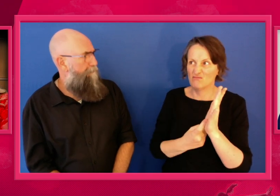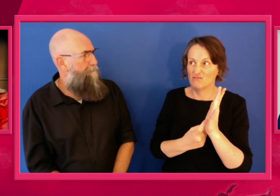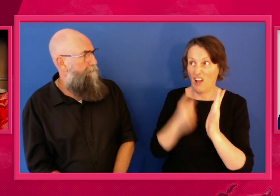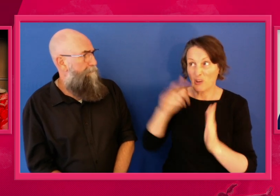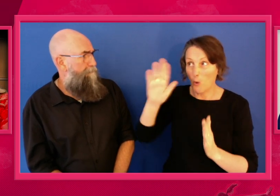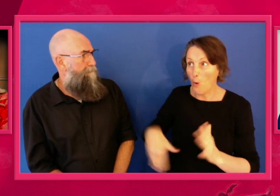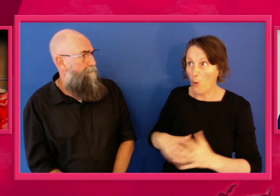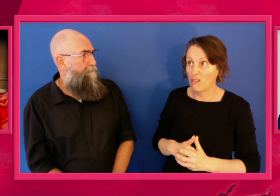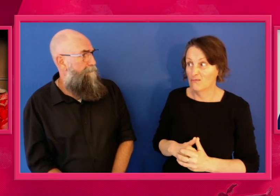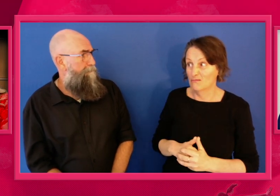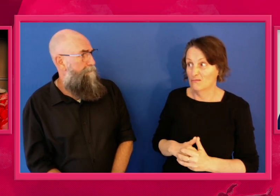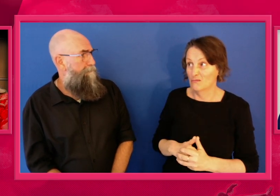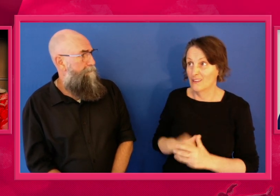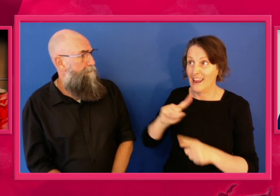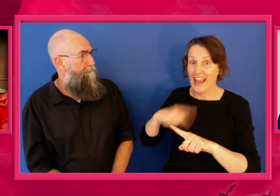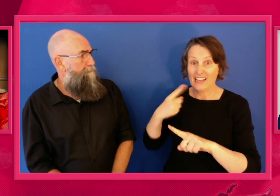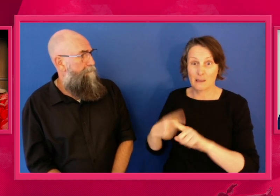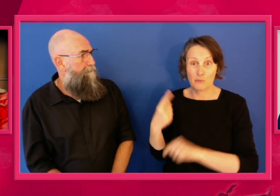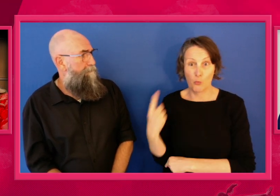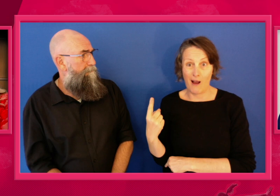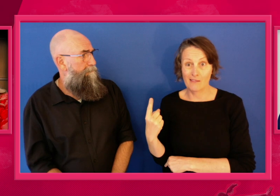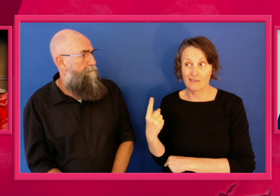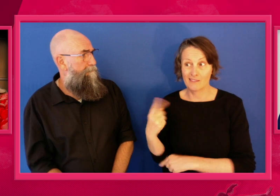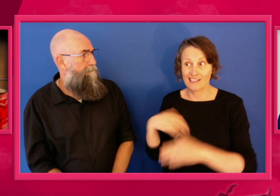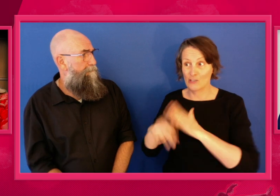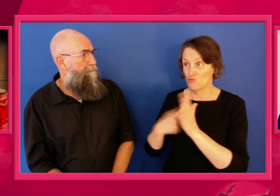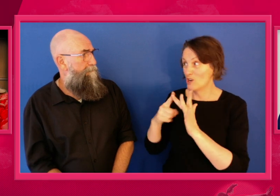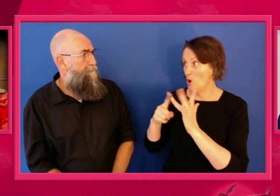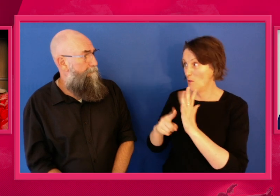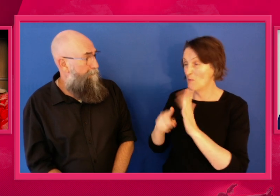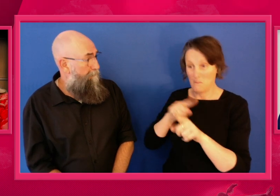think maybe one, the 800 metres in Rio. So, there's definitely a mutual respect there.